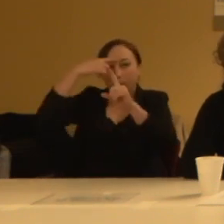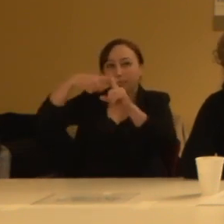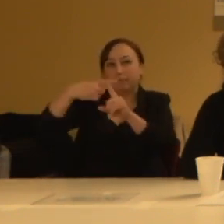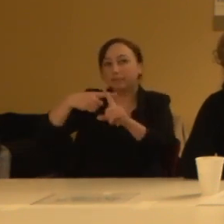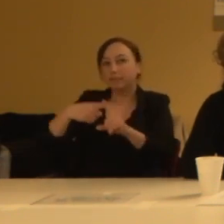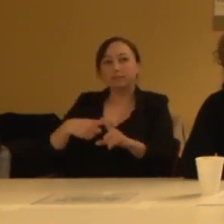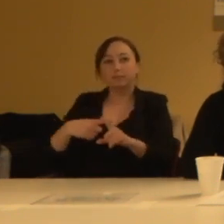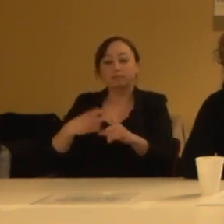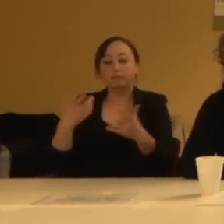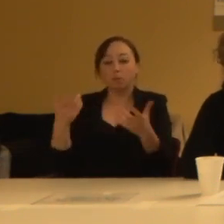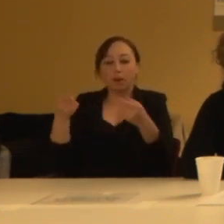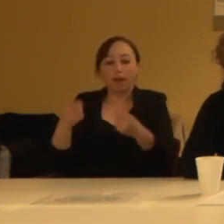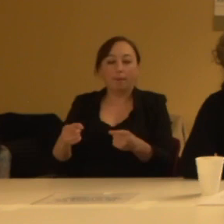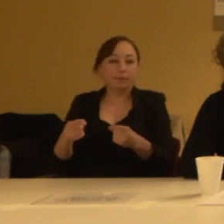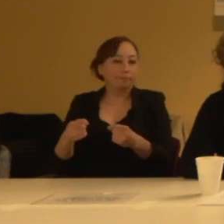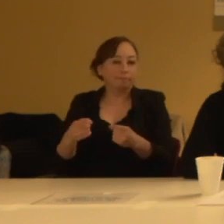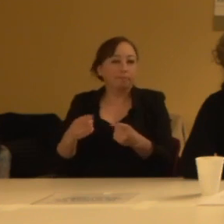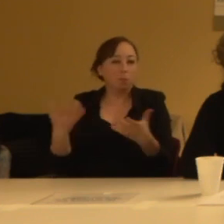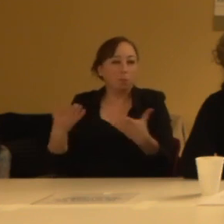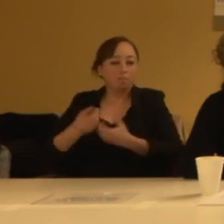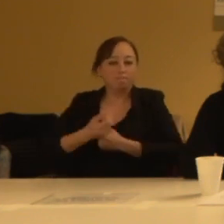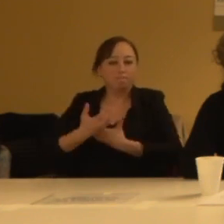that most excite you about that.